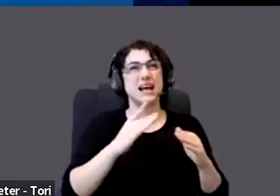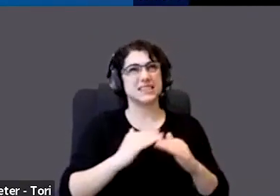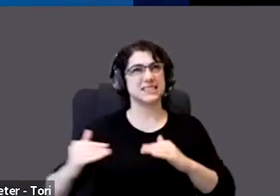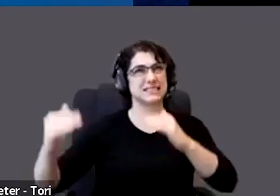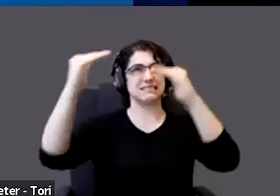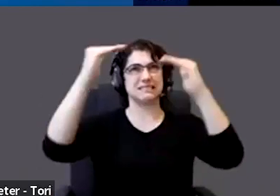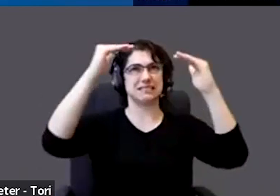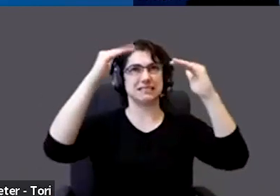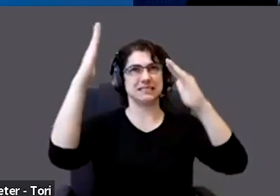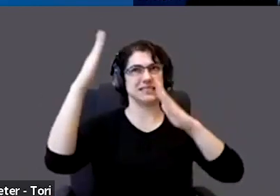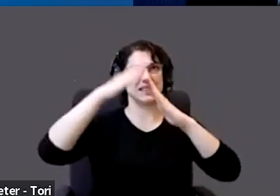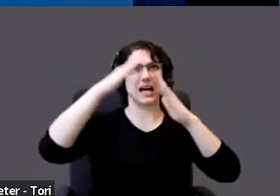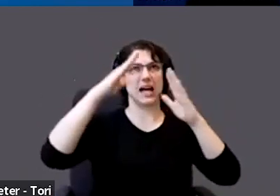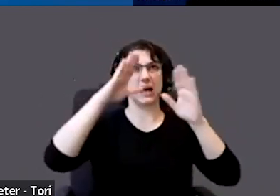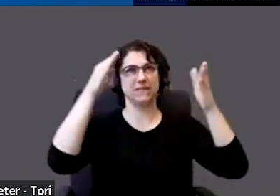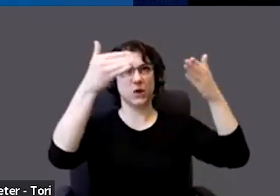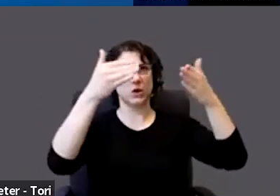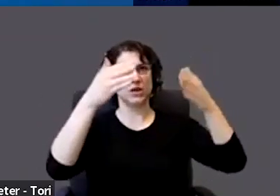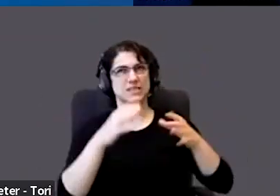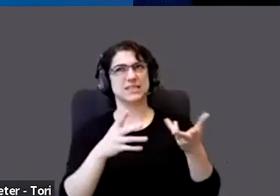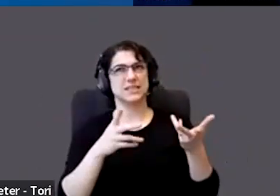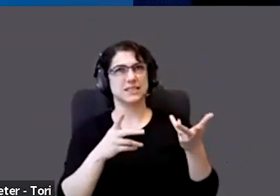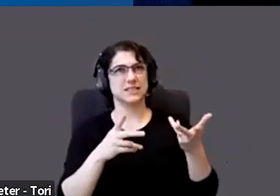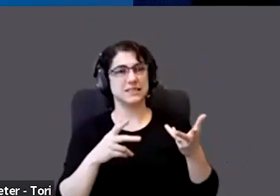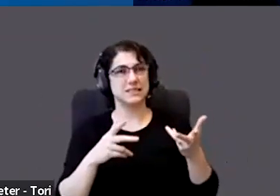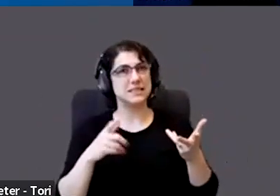of urgent and important needs. But there are many other issues.